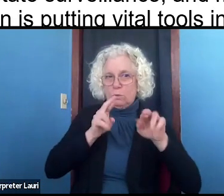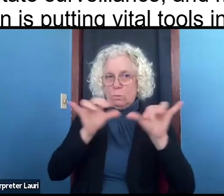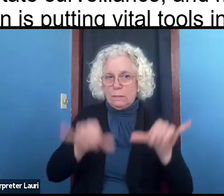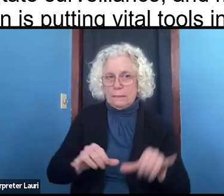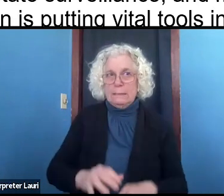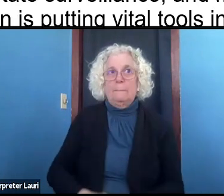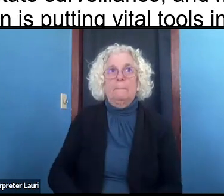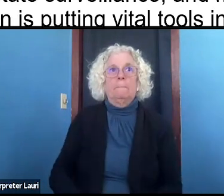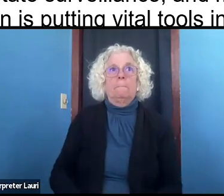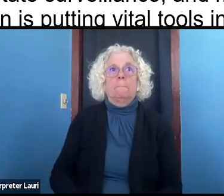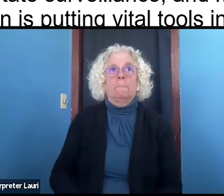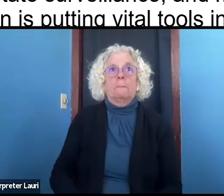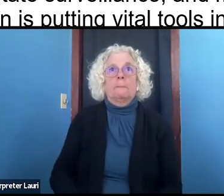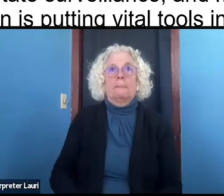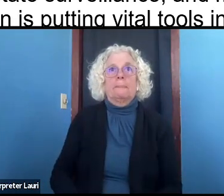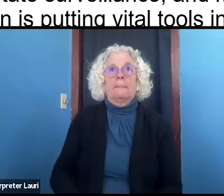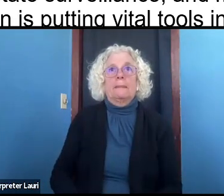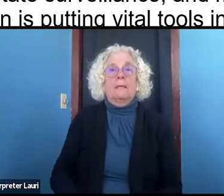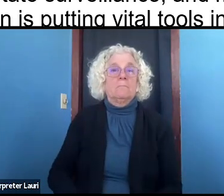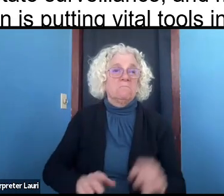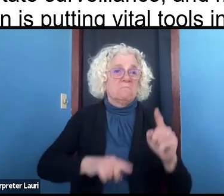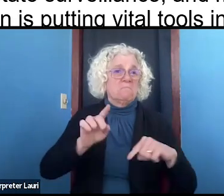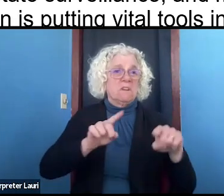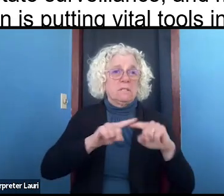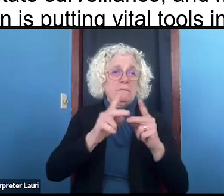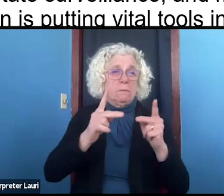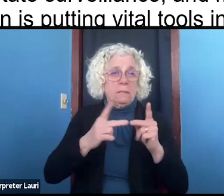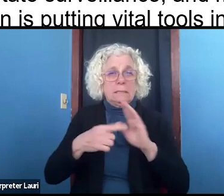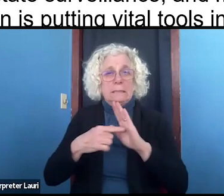Authorities in many states like Virginia had COVID 19